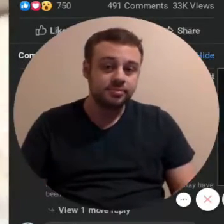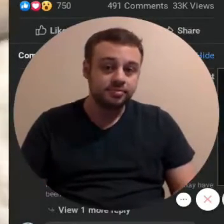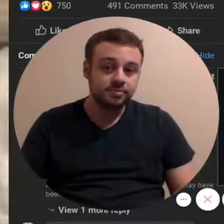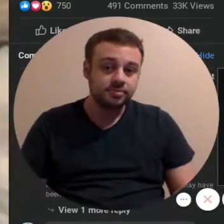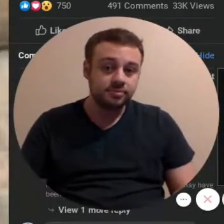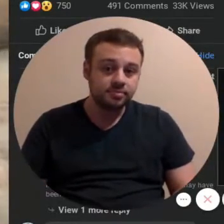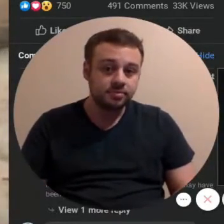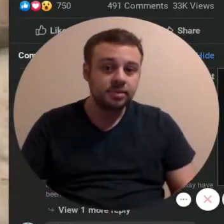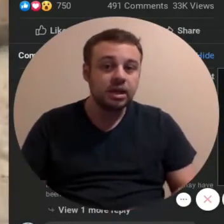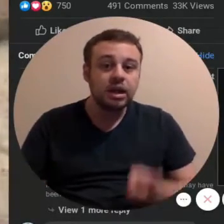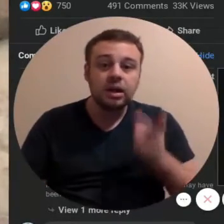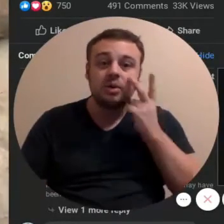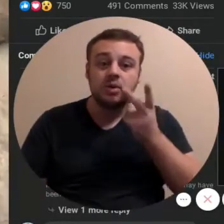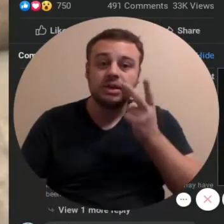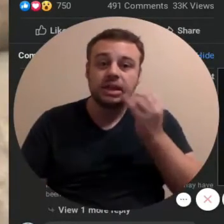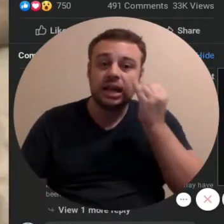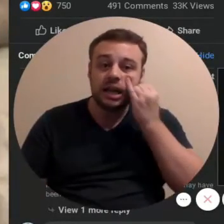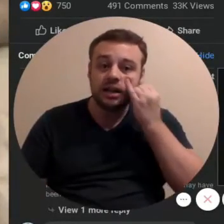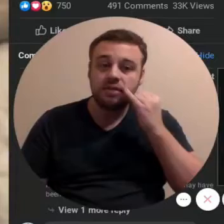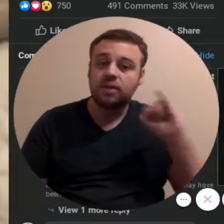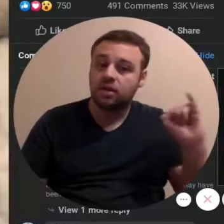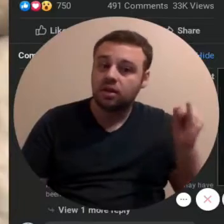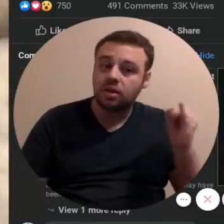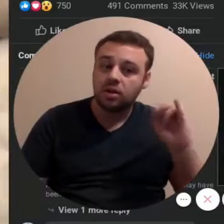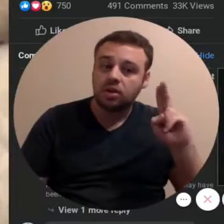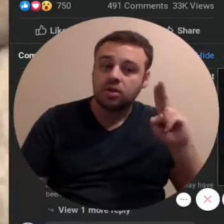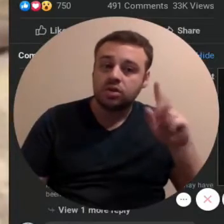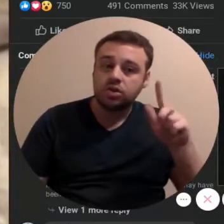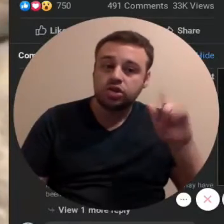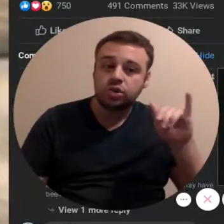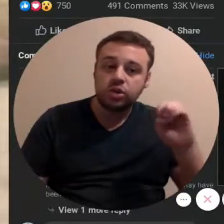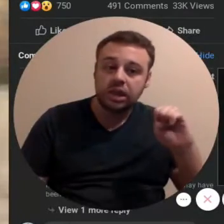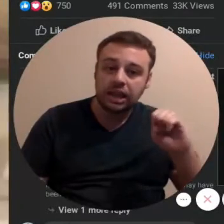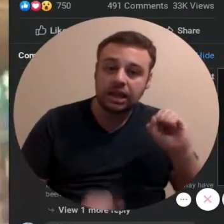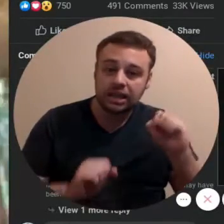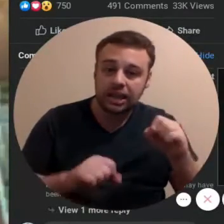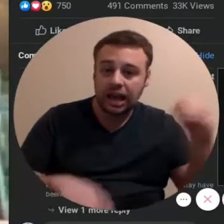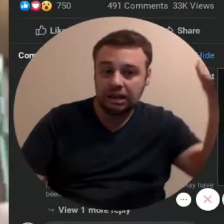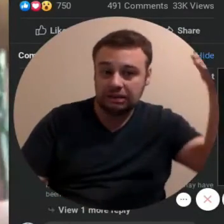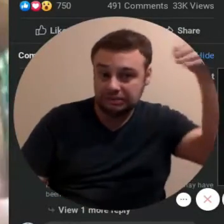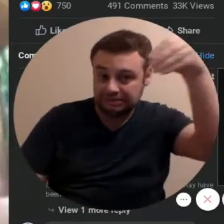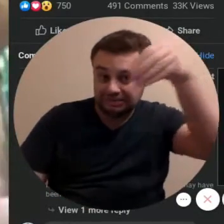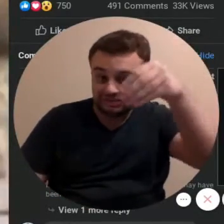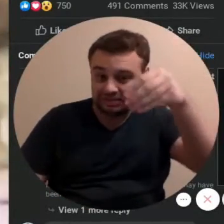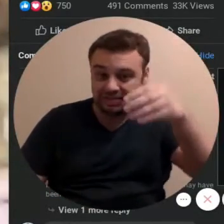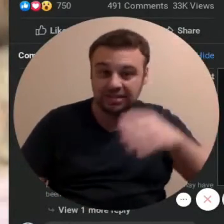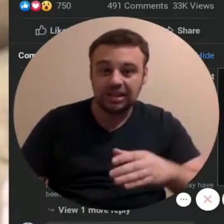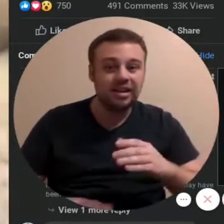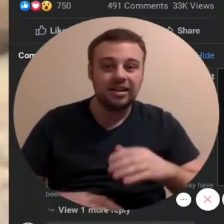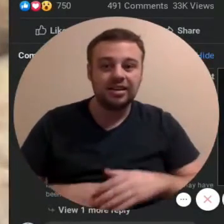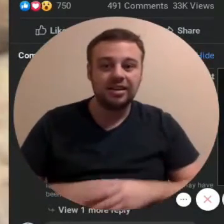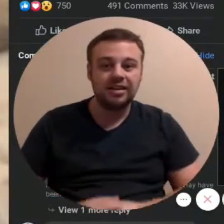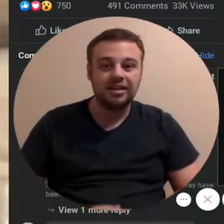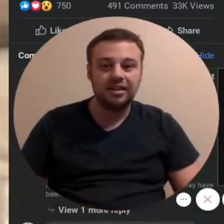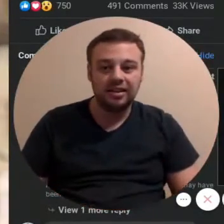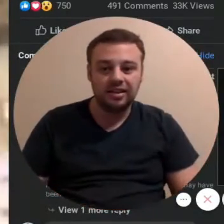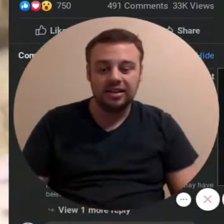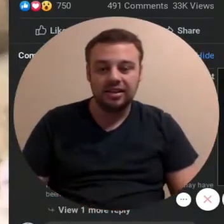Erica: We're gonna see if Julie can wrench her arm around to not block our view to feed the carrot, no you're doing awesome. Julie: You don't wanna see my armpit?